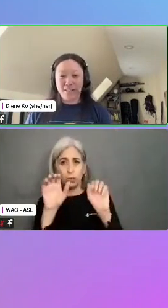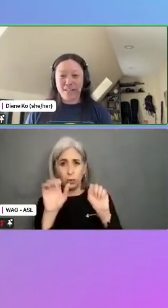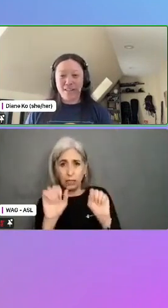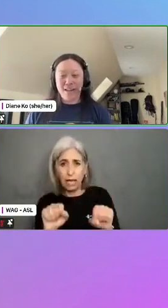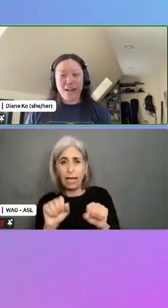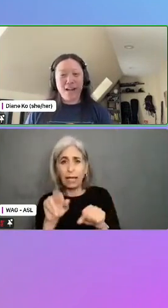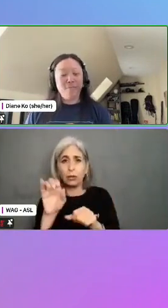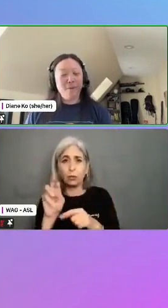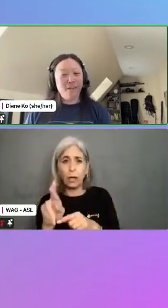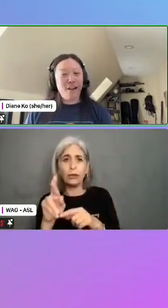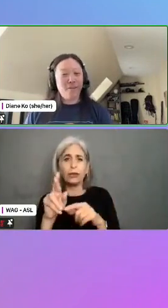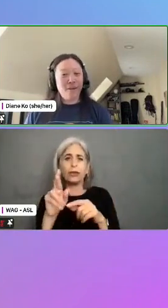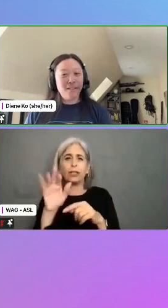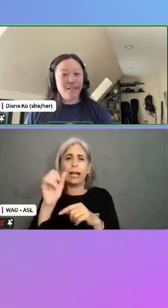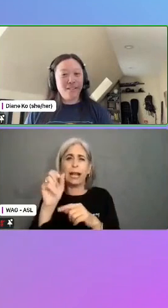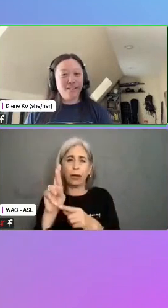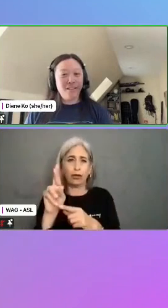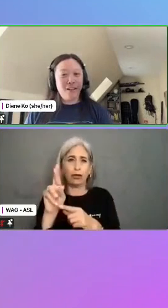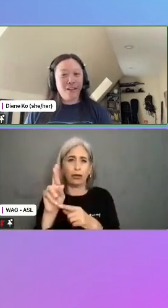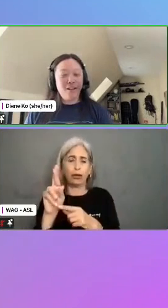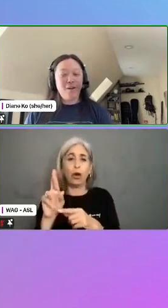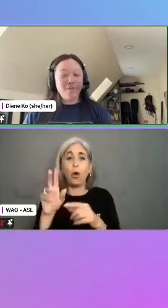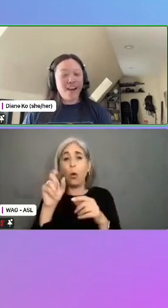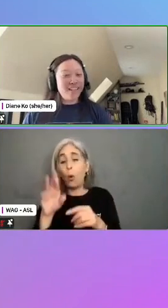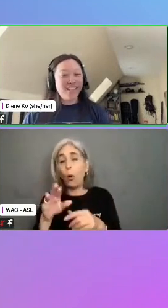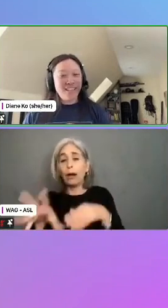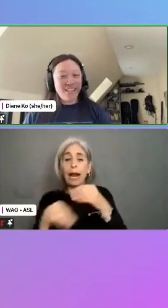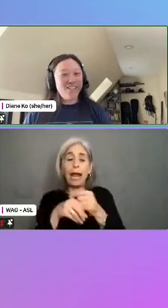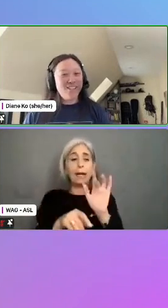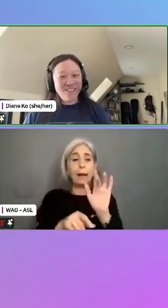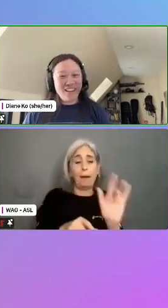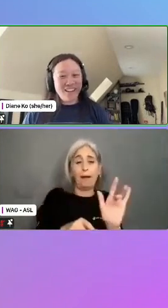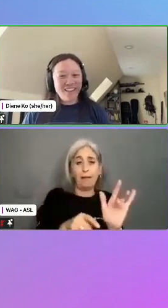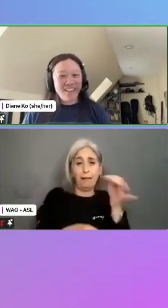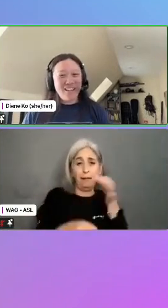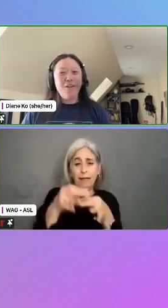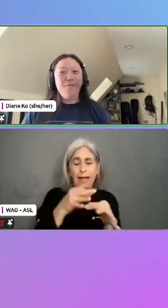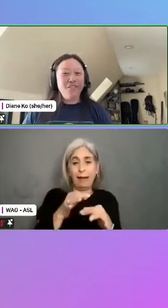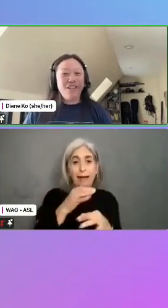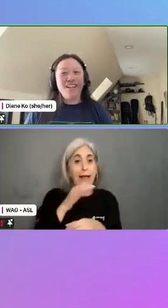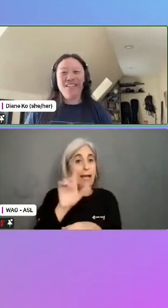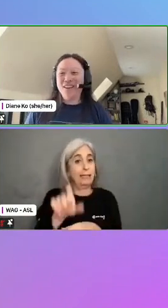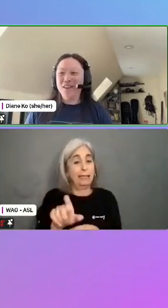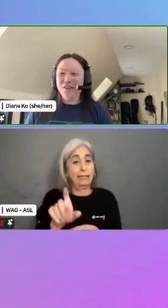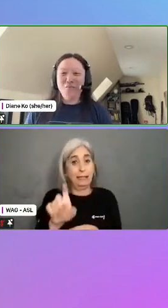the aria associations to work. By generating ID values, whether for my hook or from a